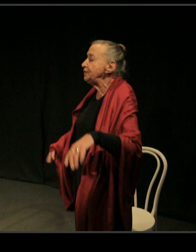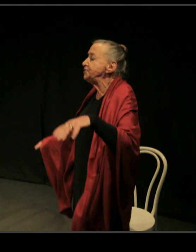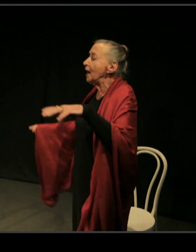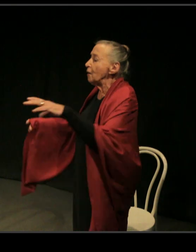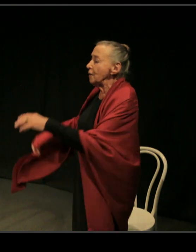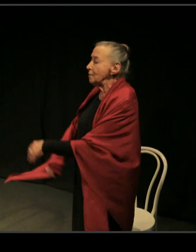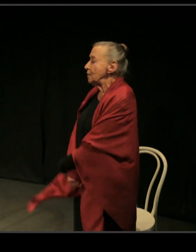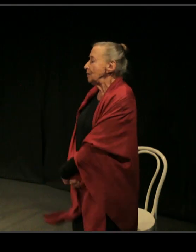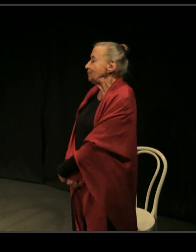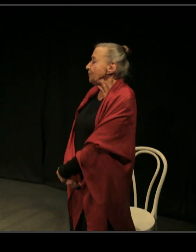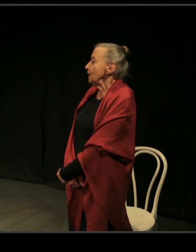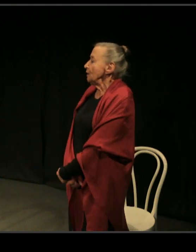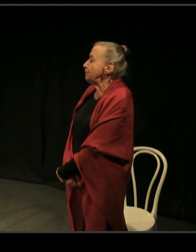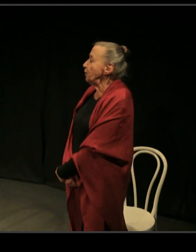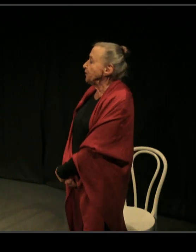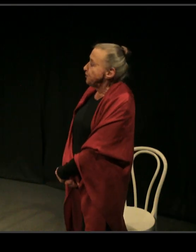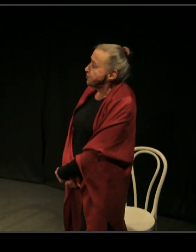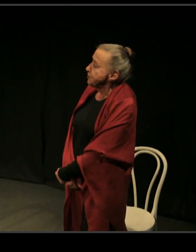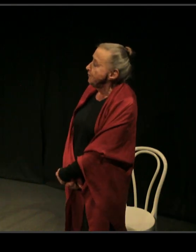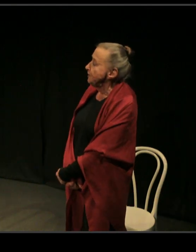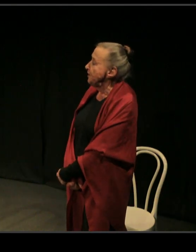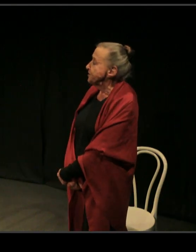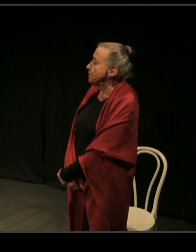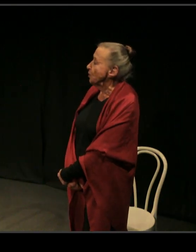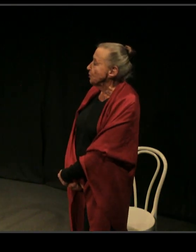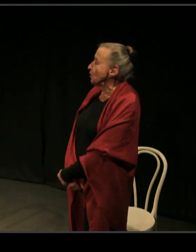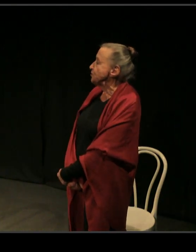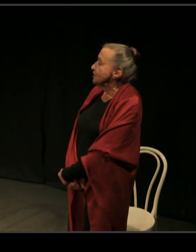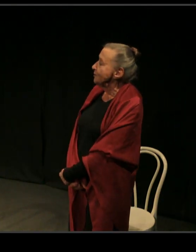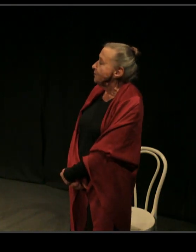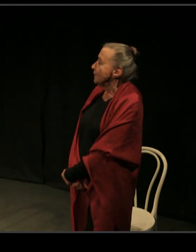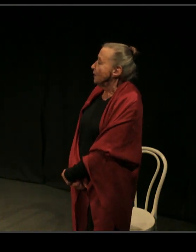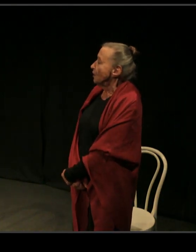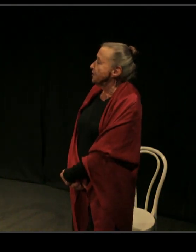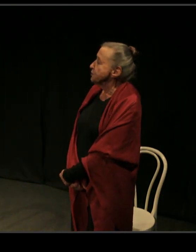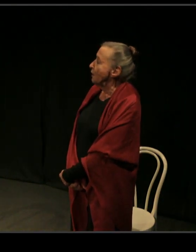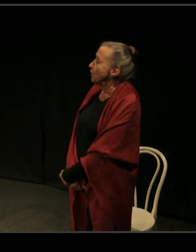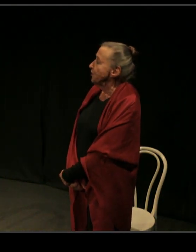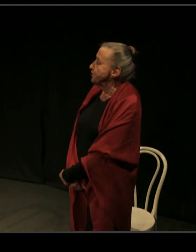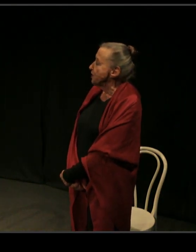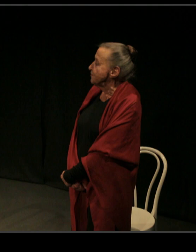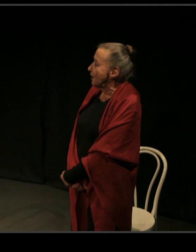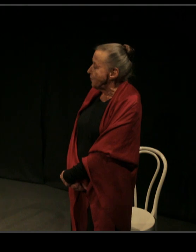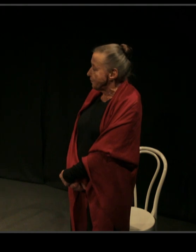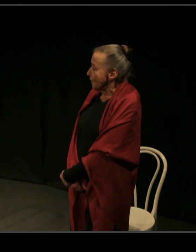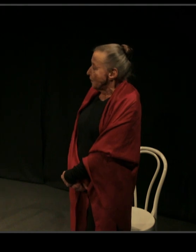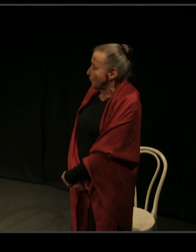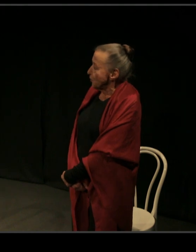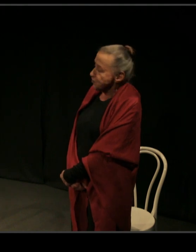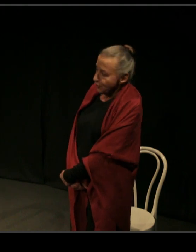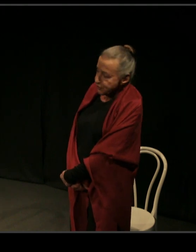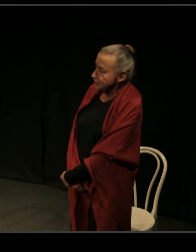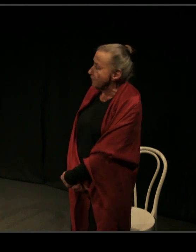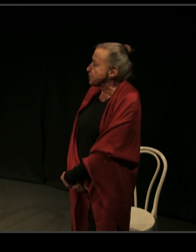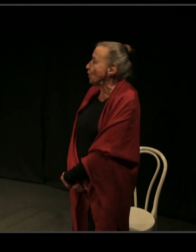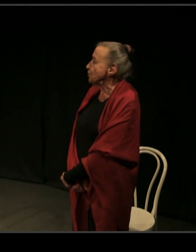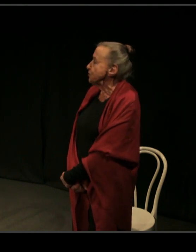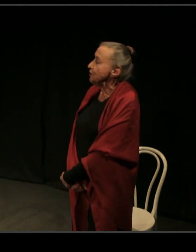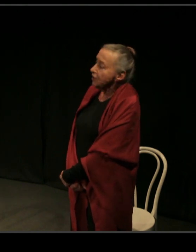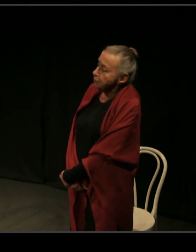"In Vilna once I toured the botanical garden and saw those famous trees.